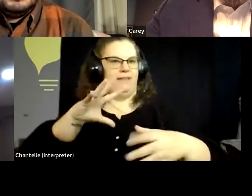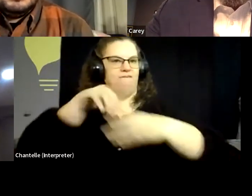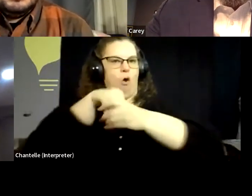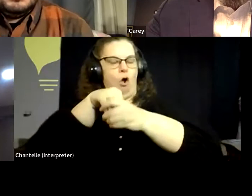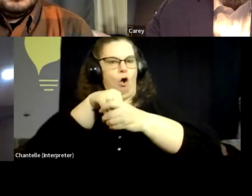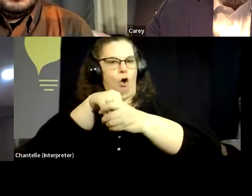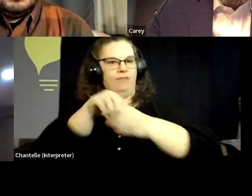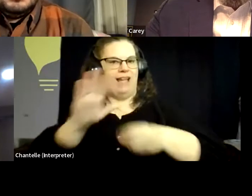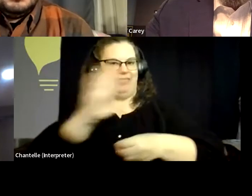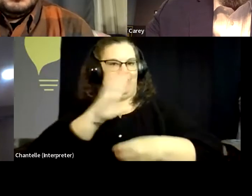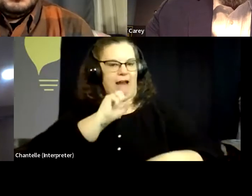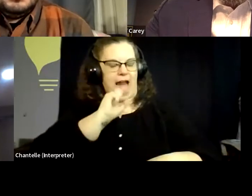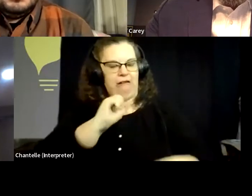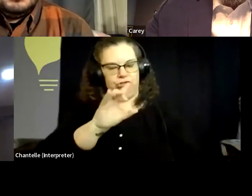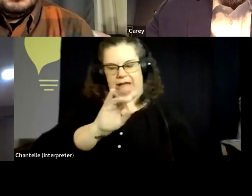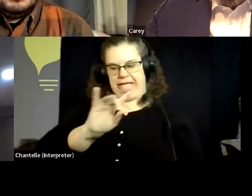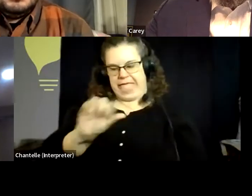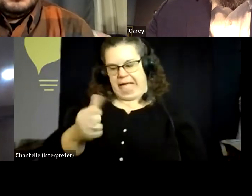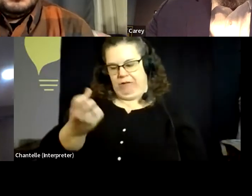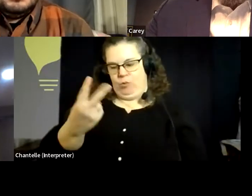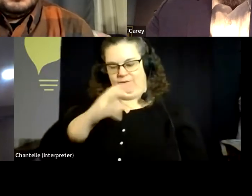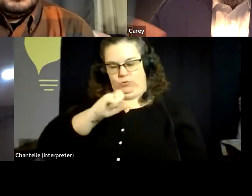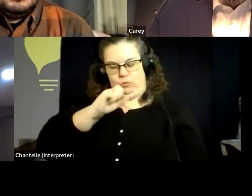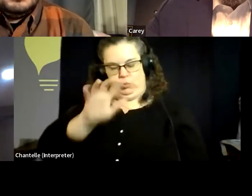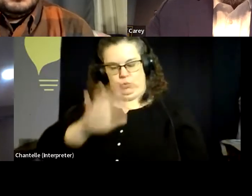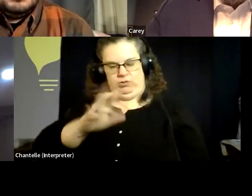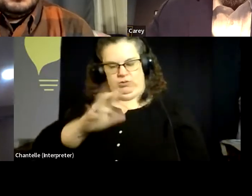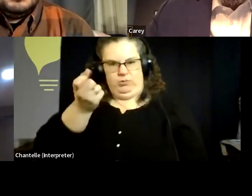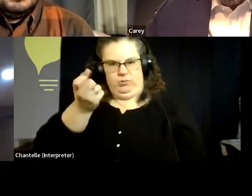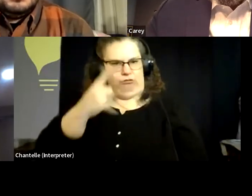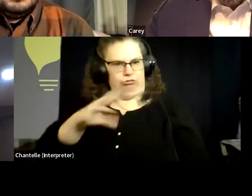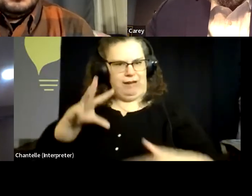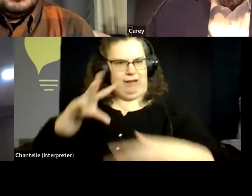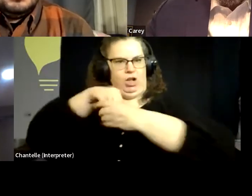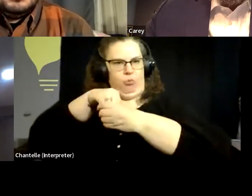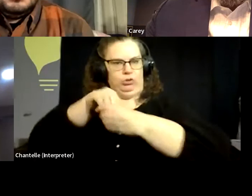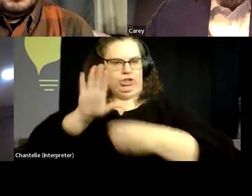a younger age to understand the inclusion and what their disability entails